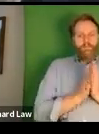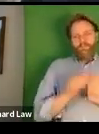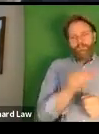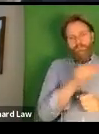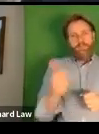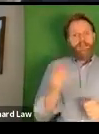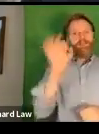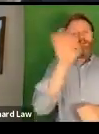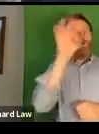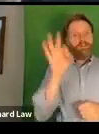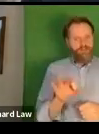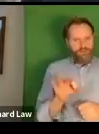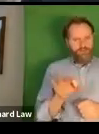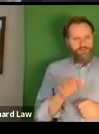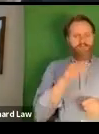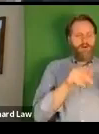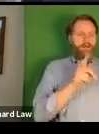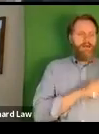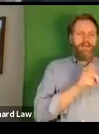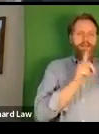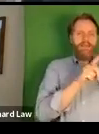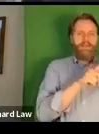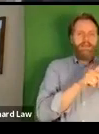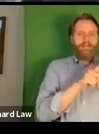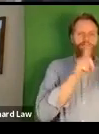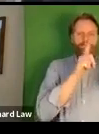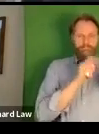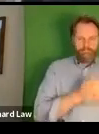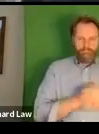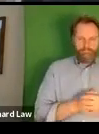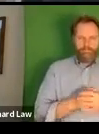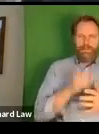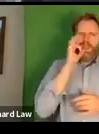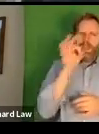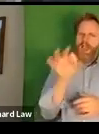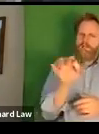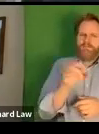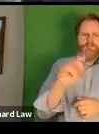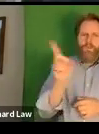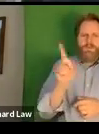Lee Edwards asks is there anything in place for the Home Office to have the tax